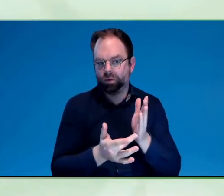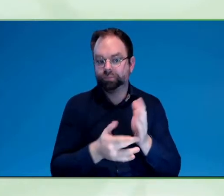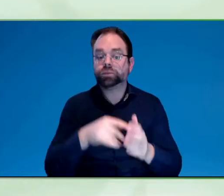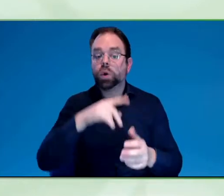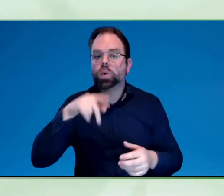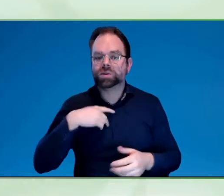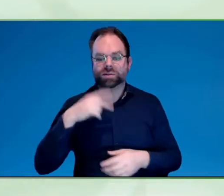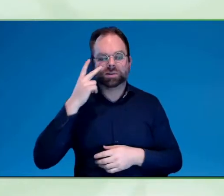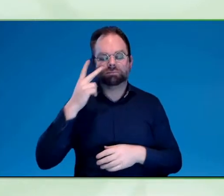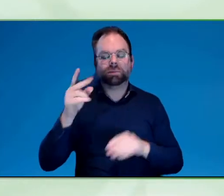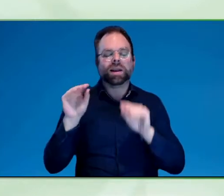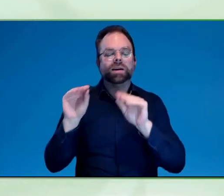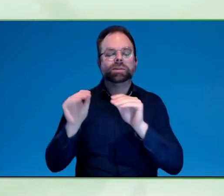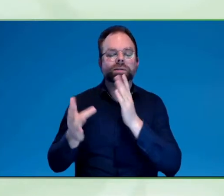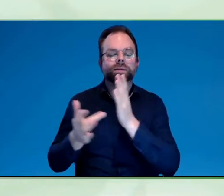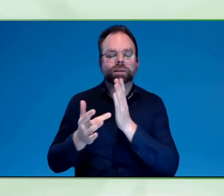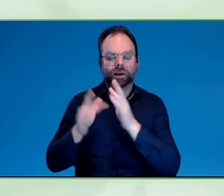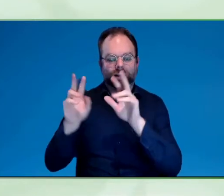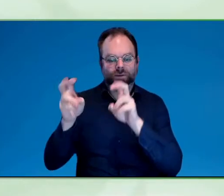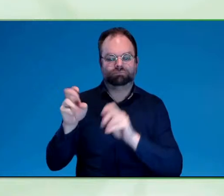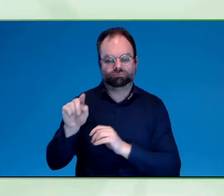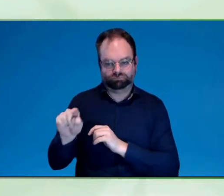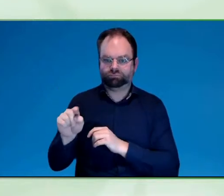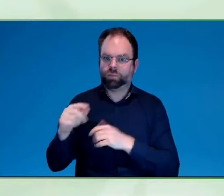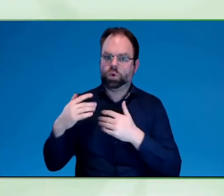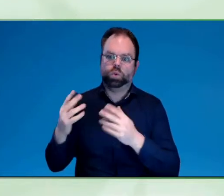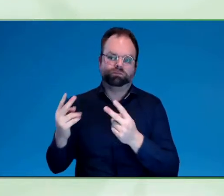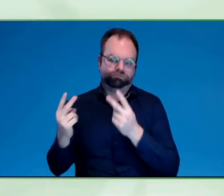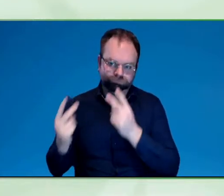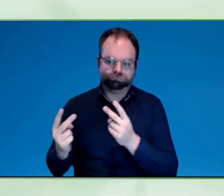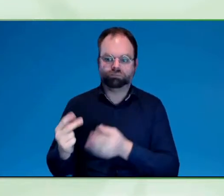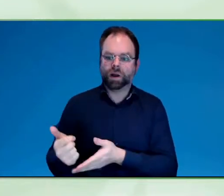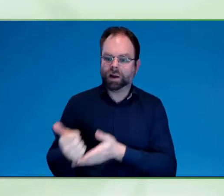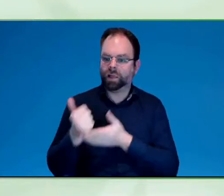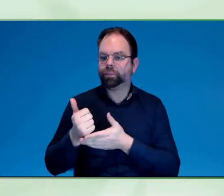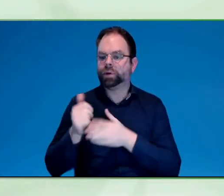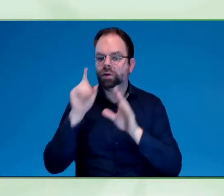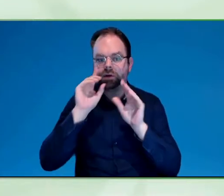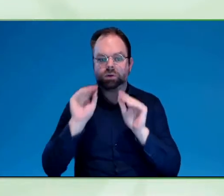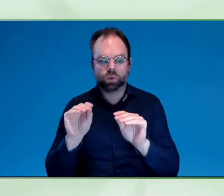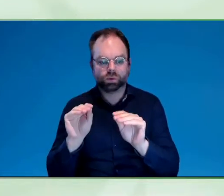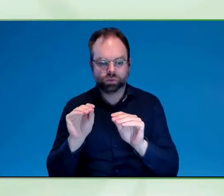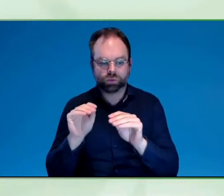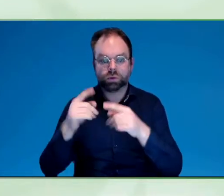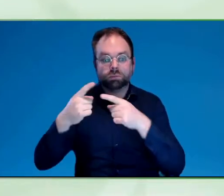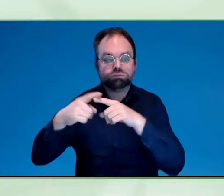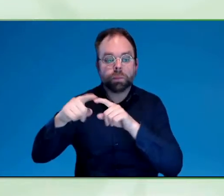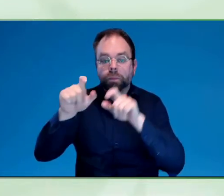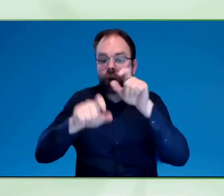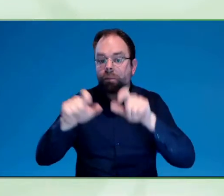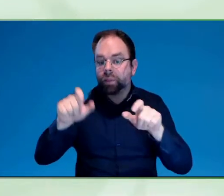I like what you said, "Even for people who do not have disability that might be beneficial".